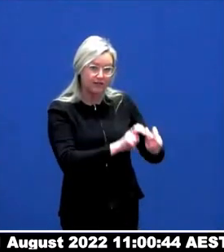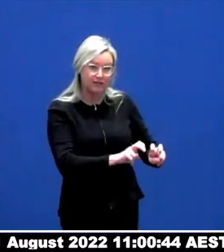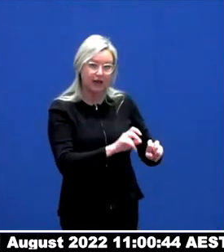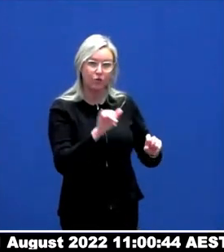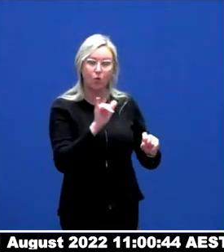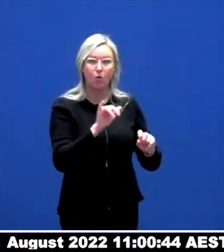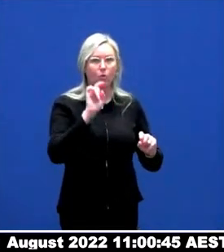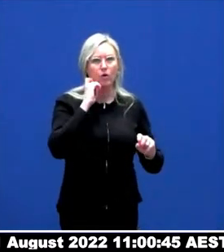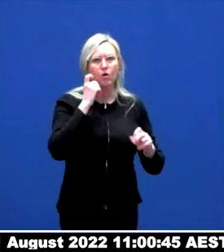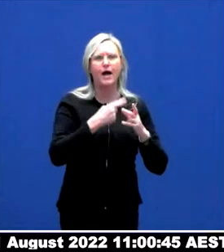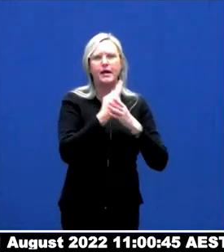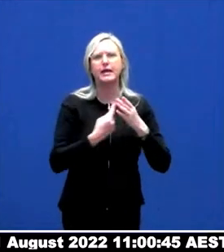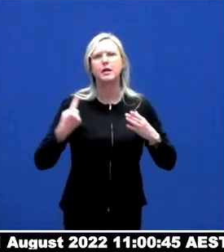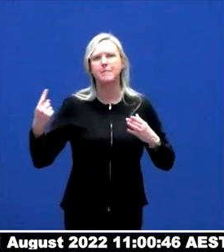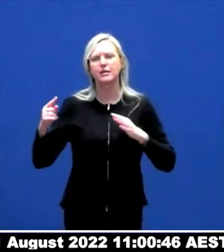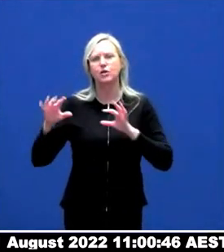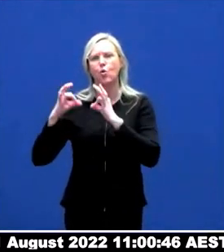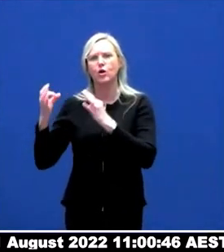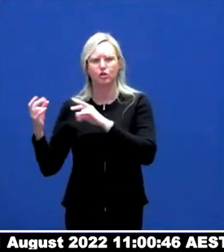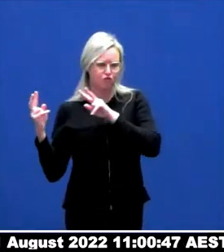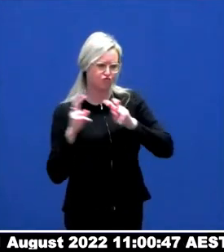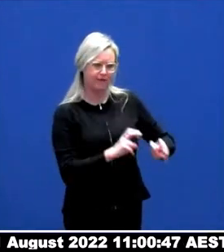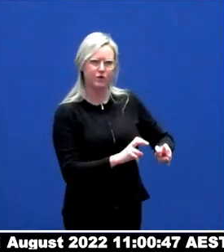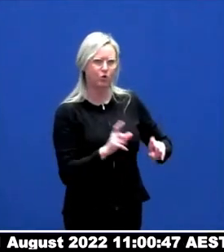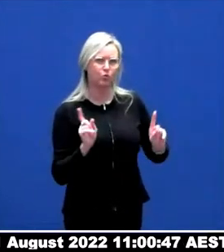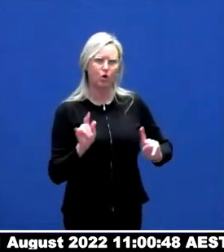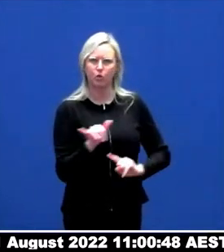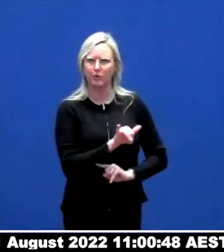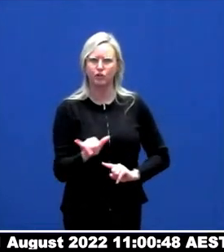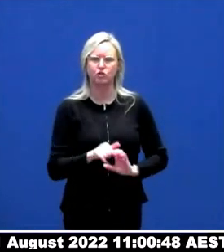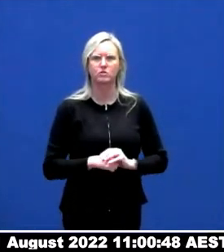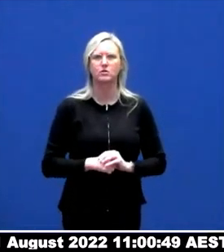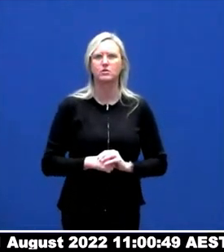an independent review? That will be done internally to the Commonwealth Government.